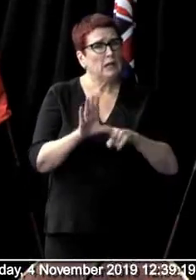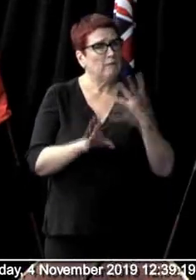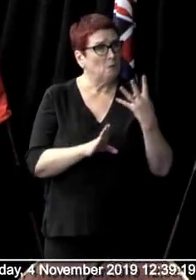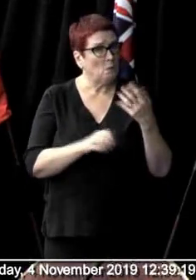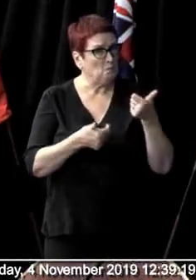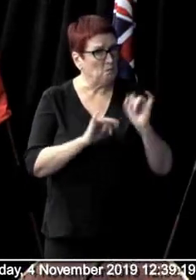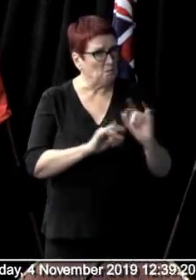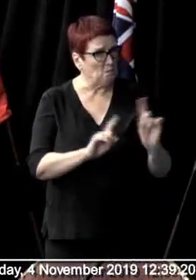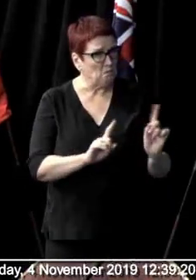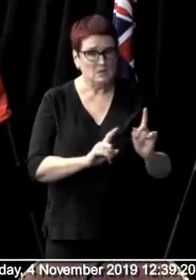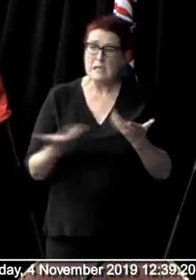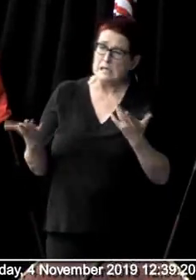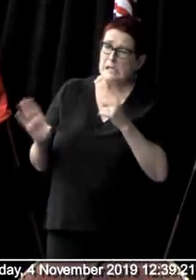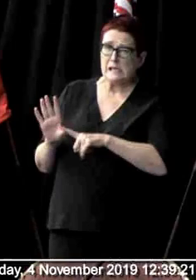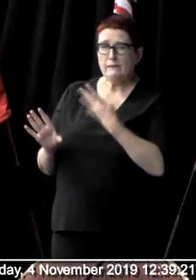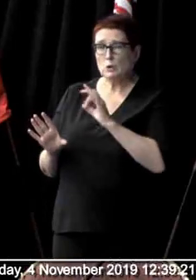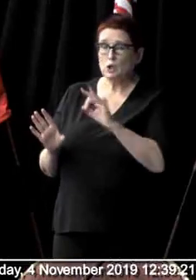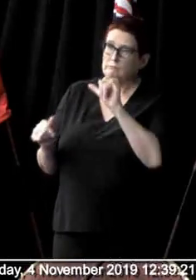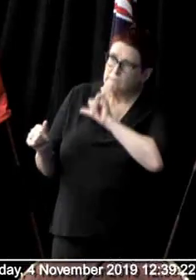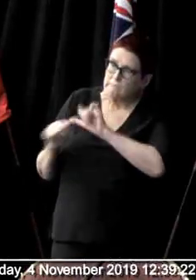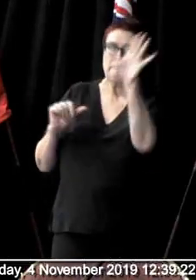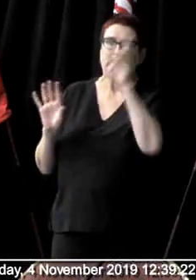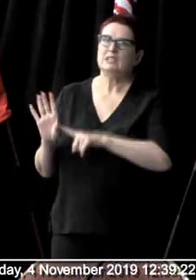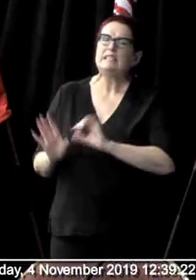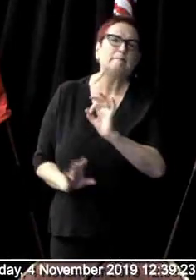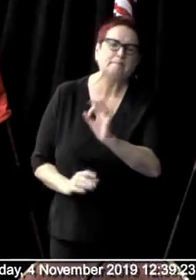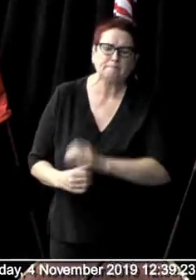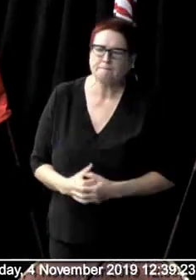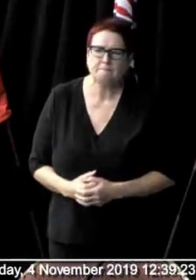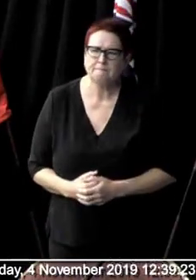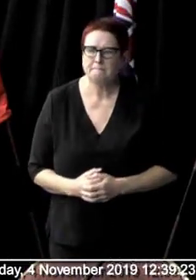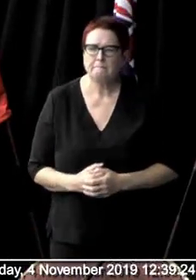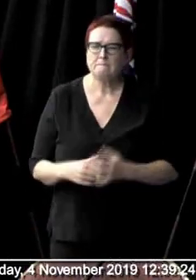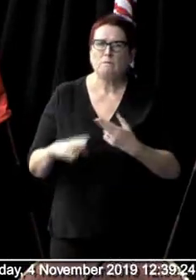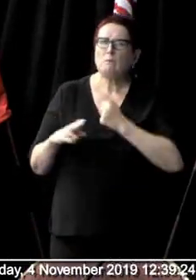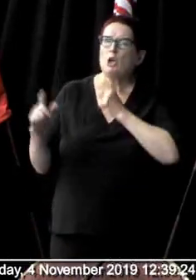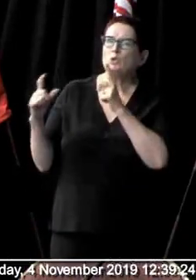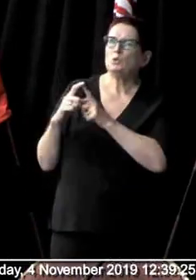Grade 4 wasn’t the best year for – for my daughter at this new school.